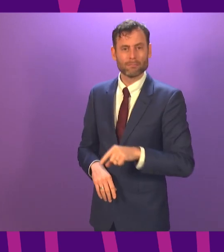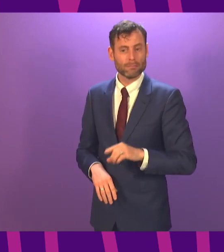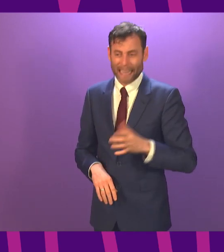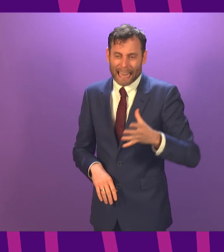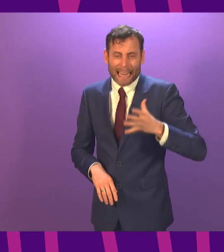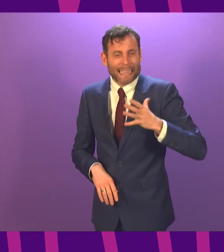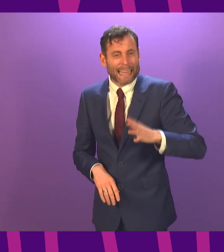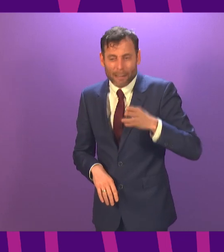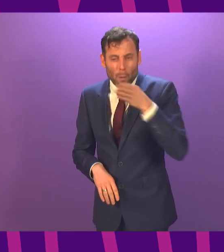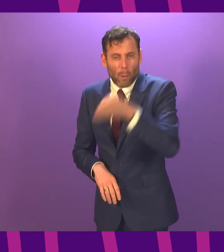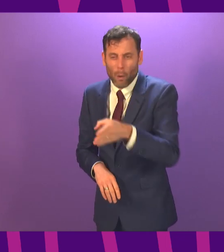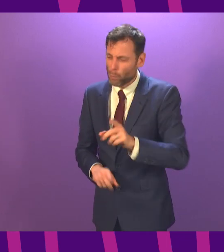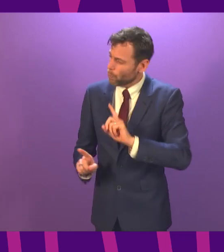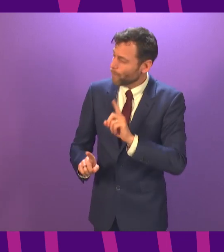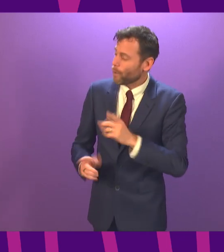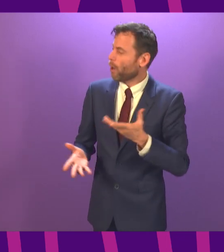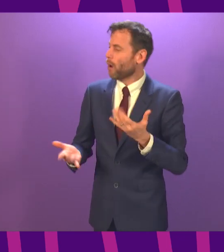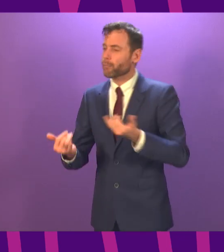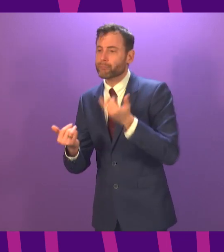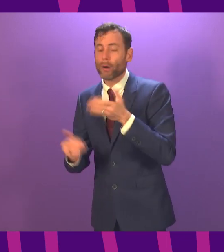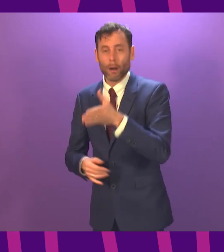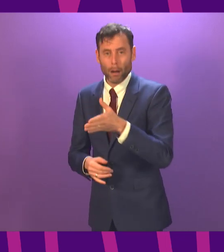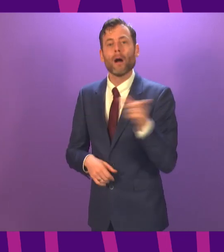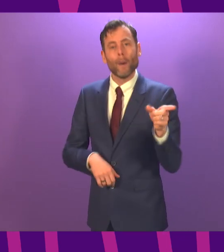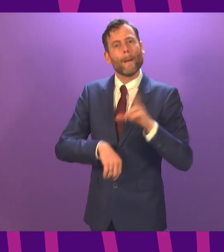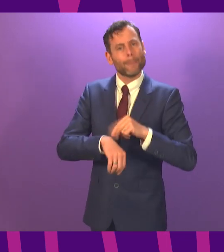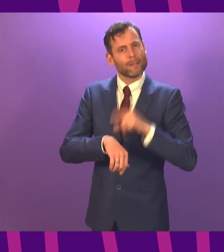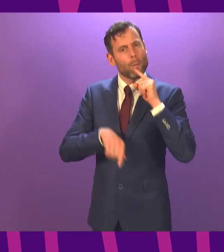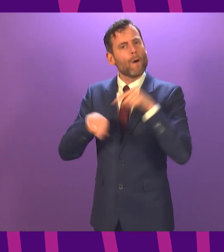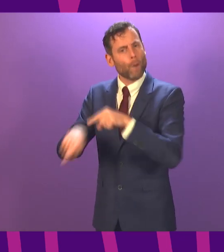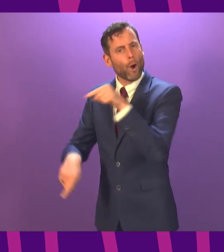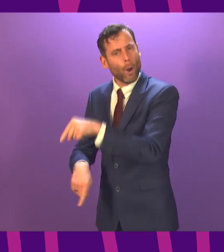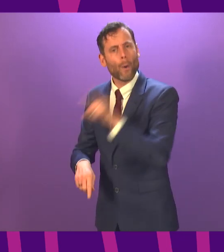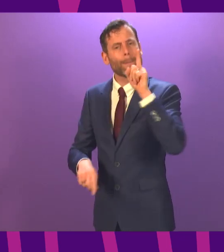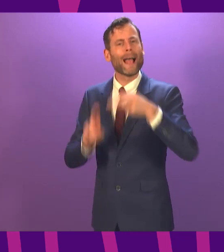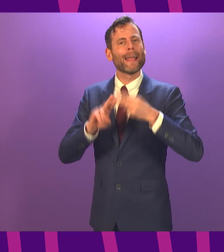of the regulations will take some assurance and comfort from that. I have confidence in